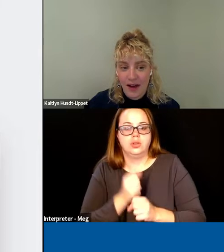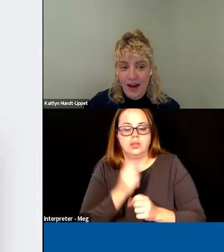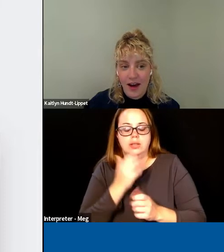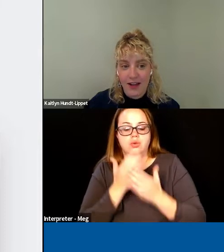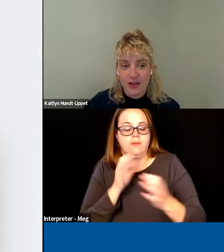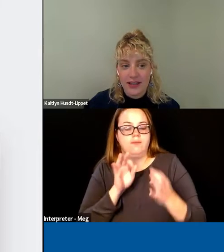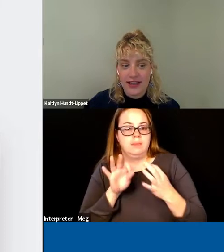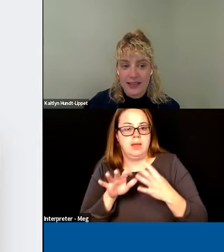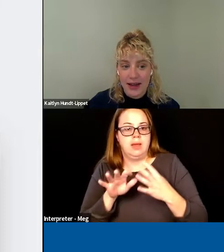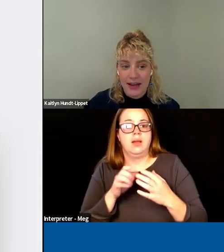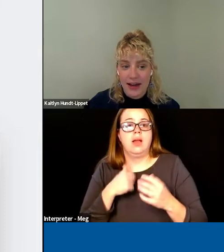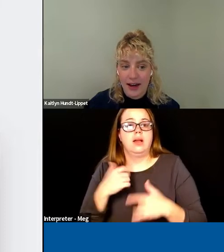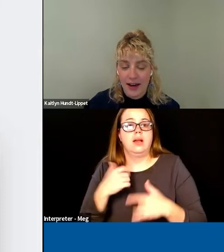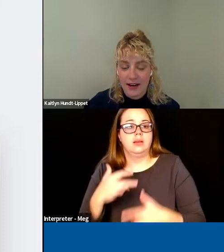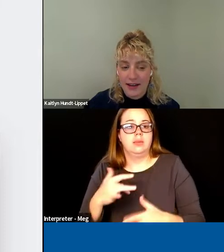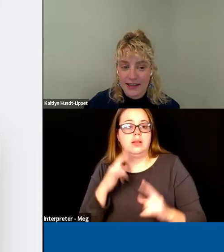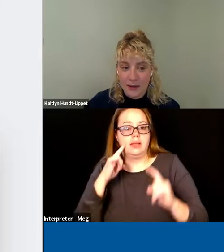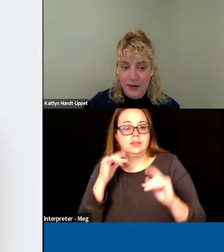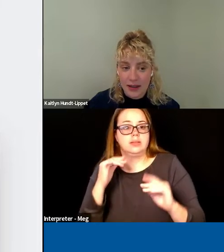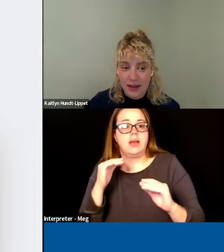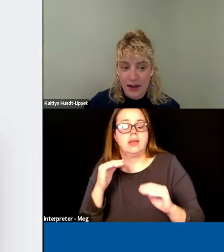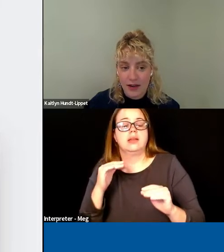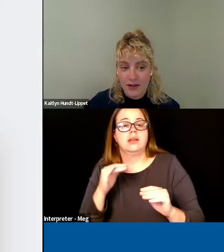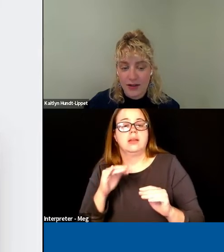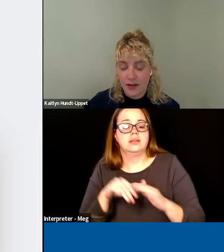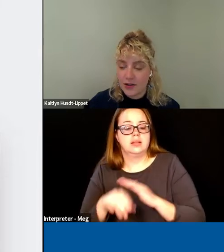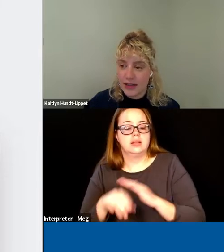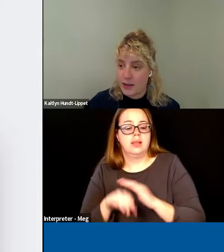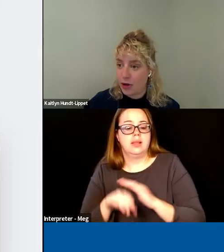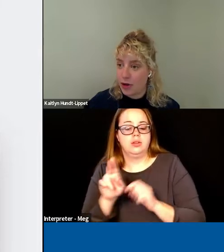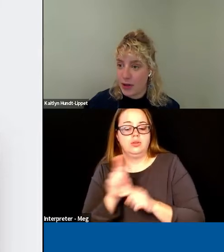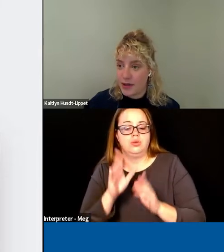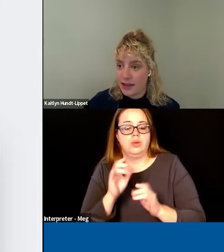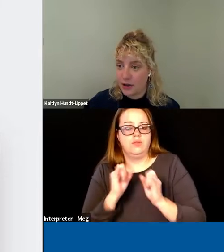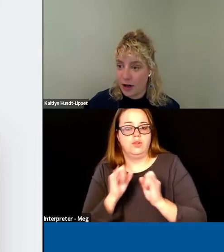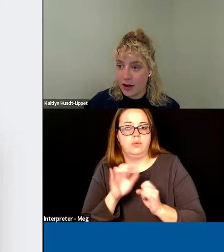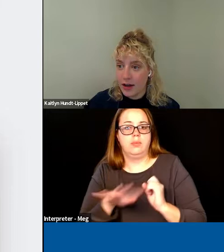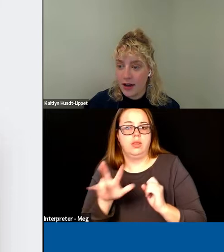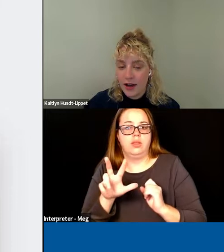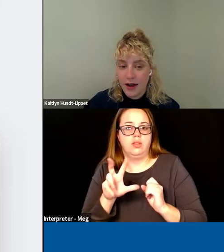I usually expect that an accessibility user interview takes about 30% longer.